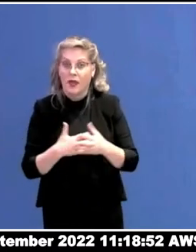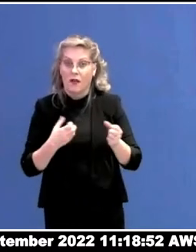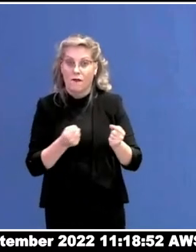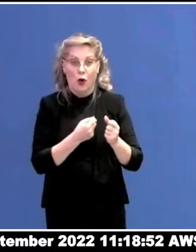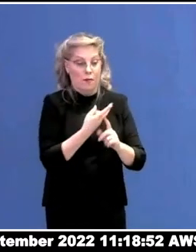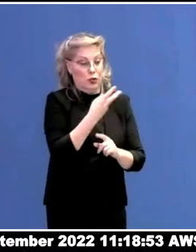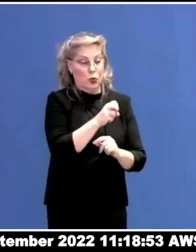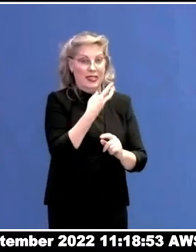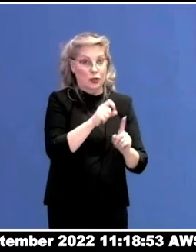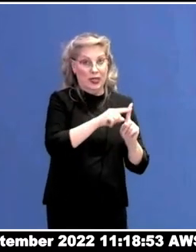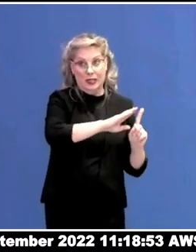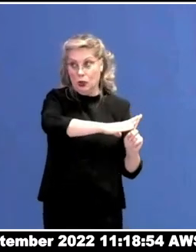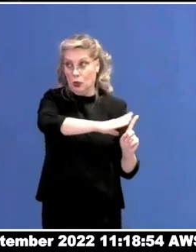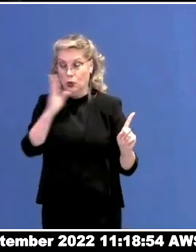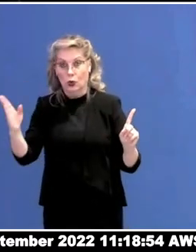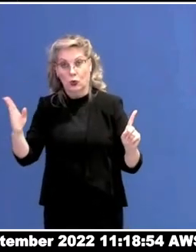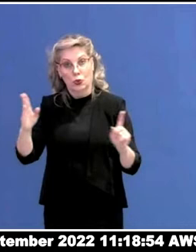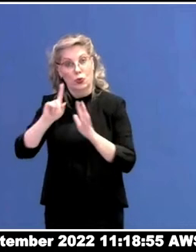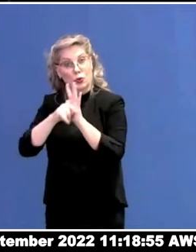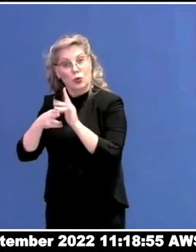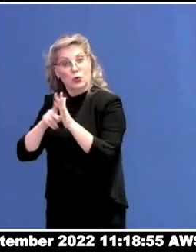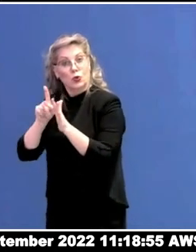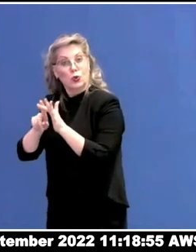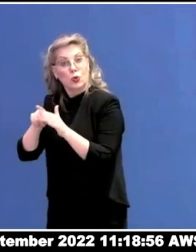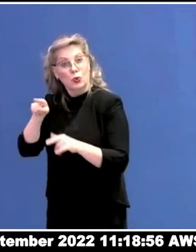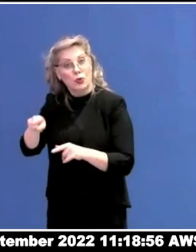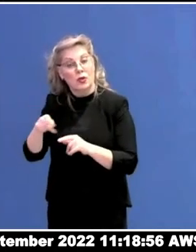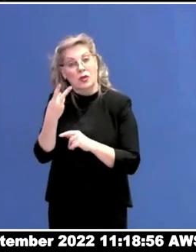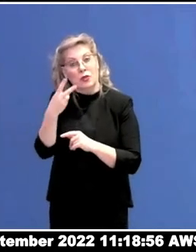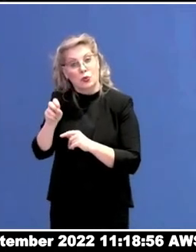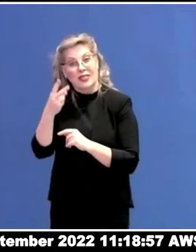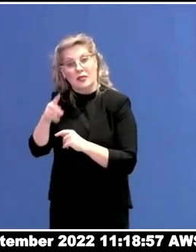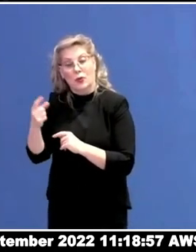MS McMAHON: And I also understand that that work was on a full-time basis, you and Gerry